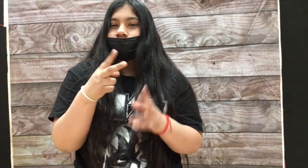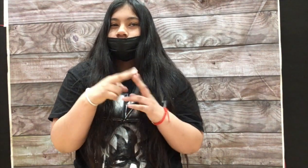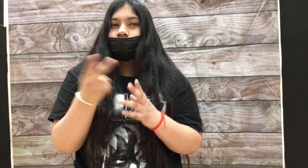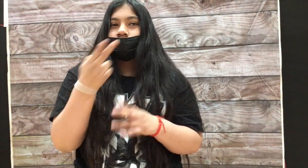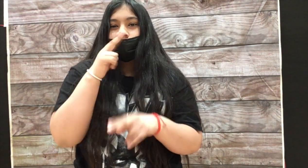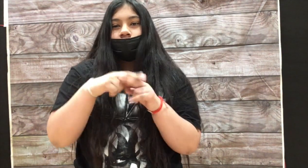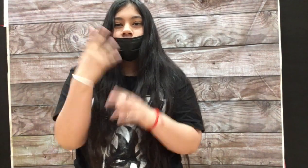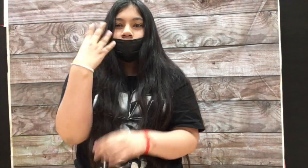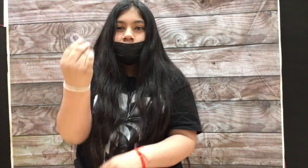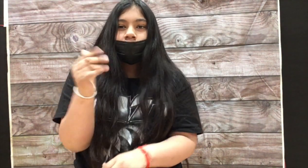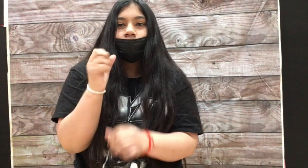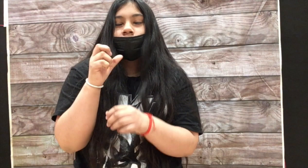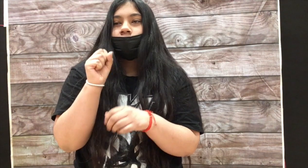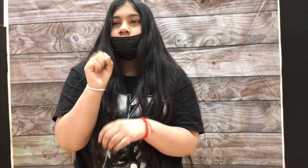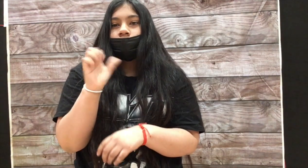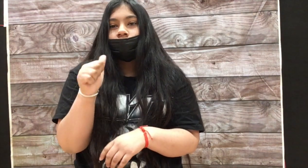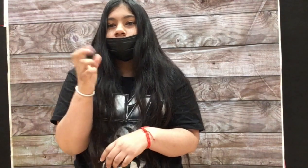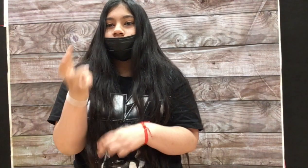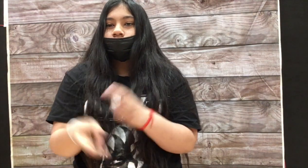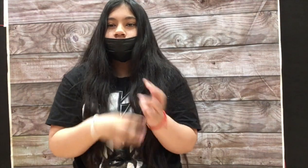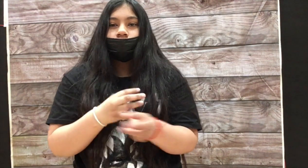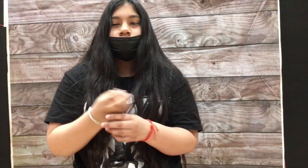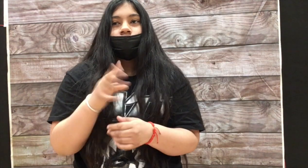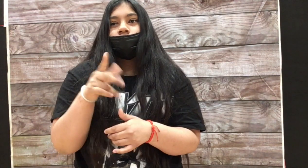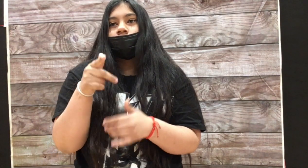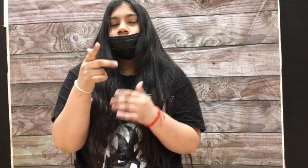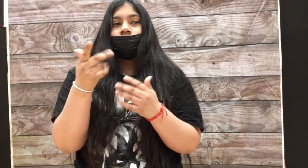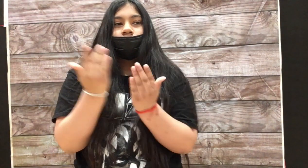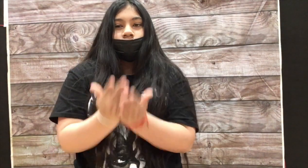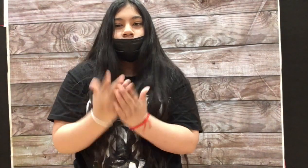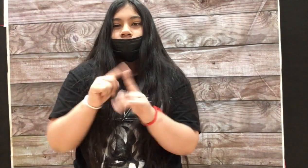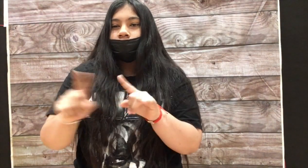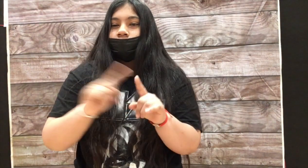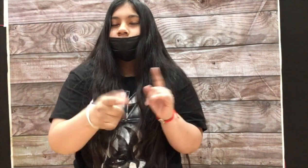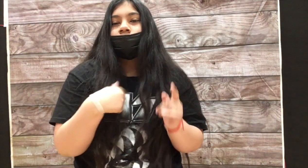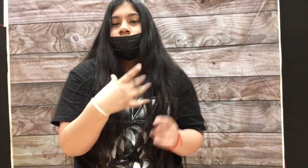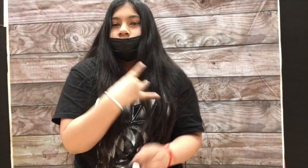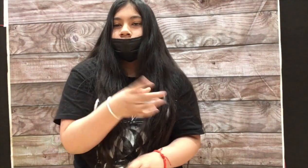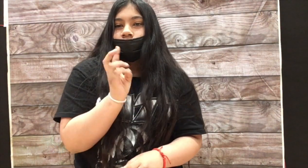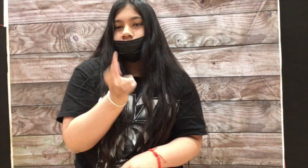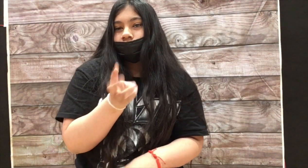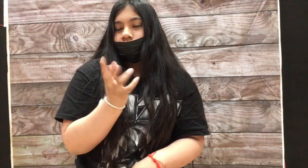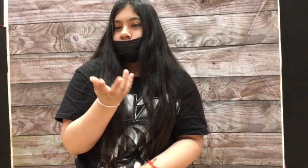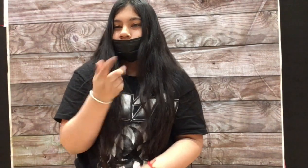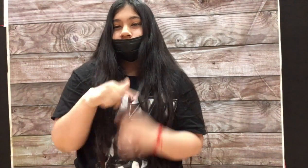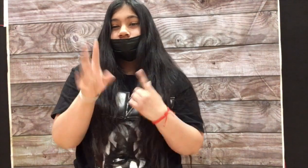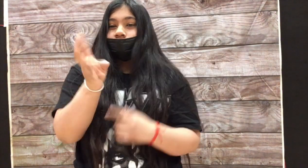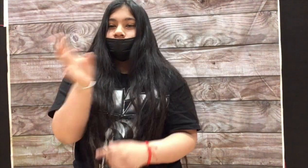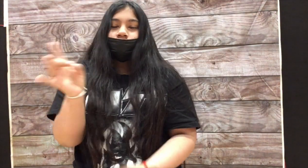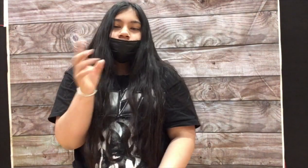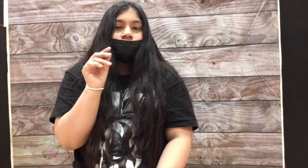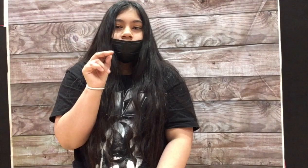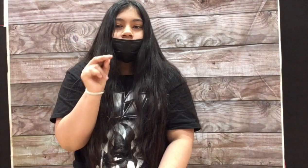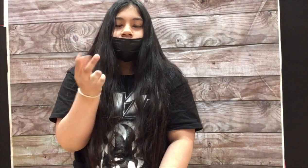8th grade but six grade was a lot of fun. We went to Sea World. We went on a boat trip. I really liked six grade seven and eight.